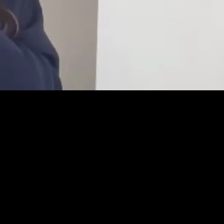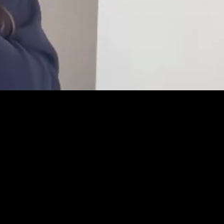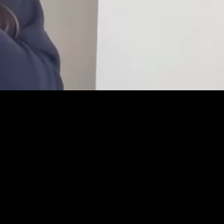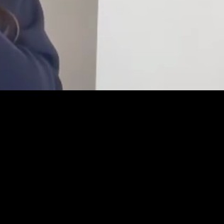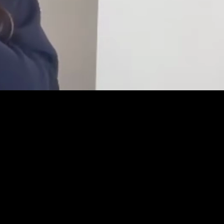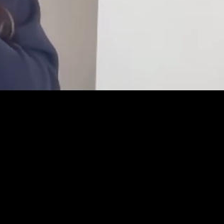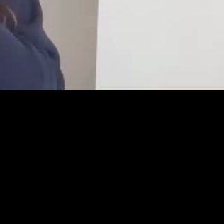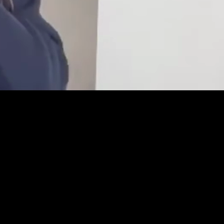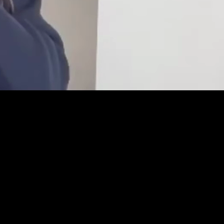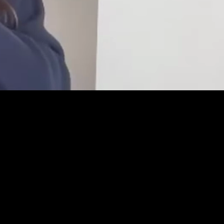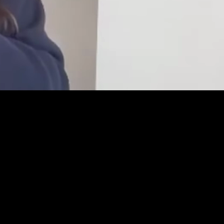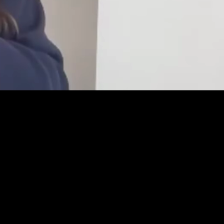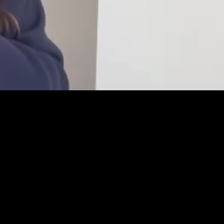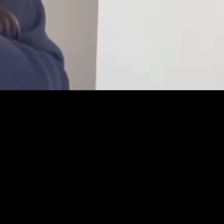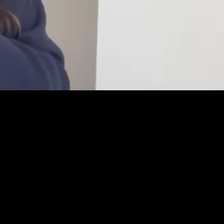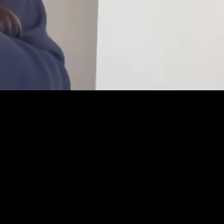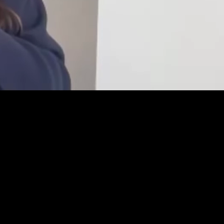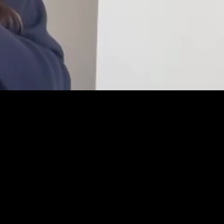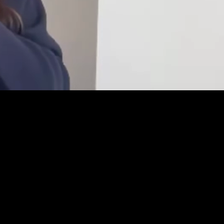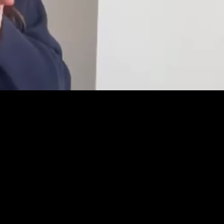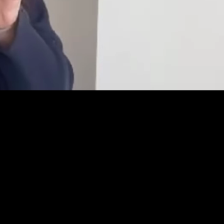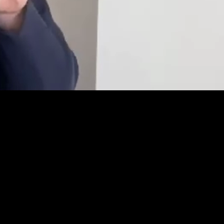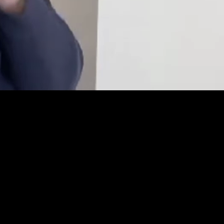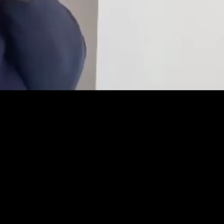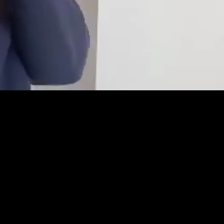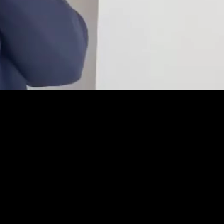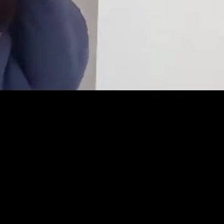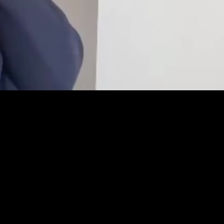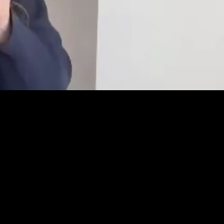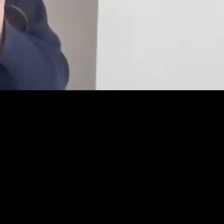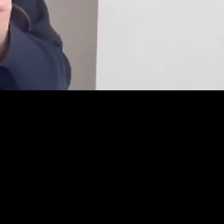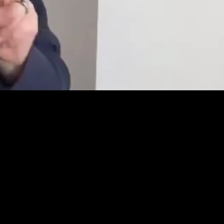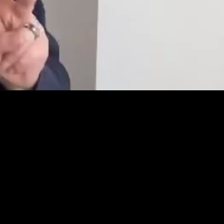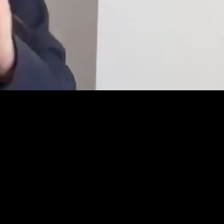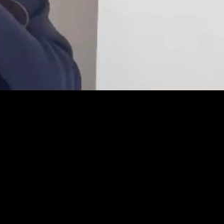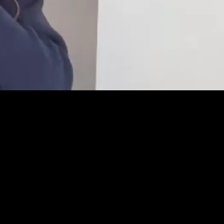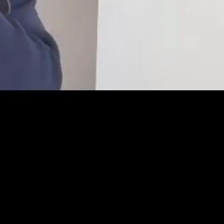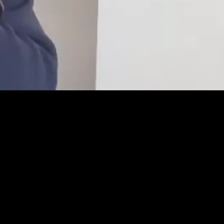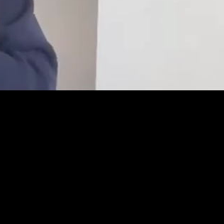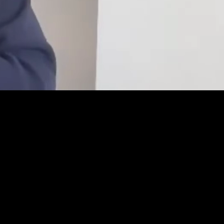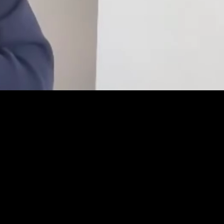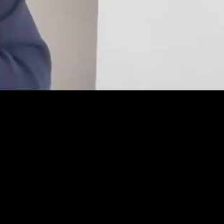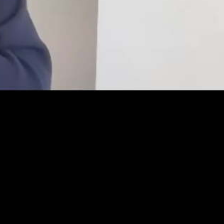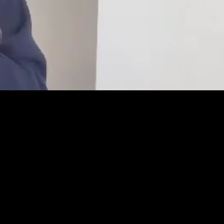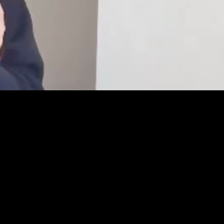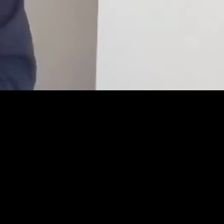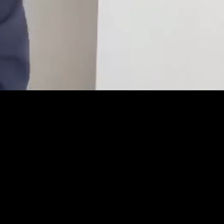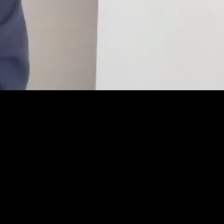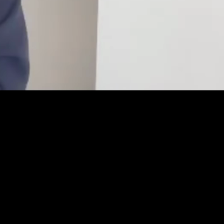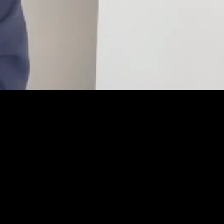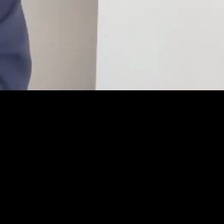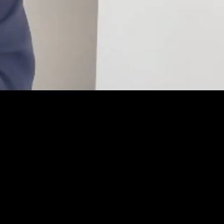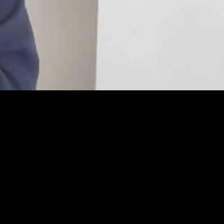that it is attractive to Google and Bing and other search engines. The rudiments of it are actually quite simple.